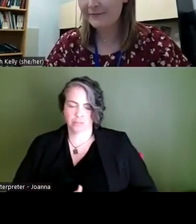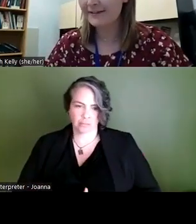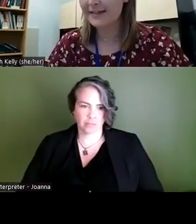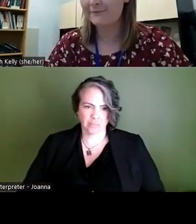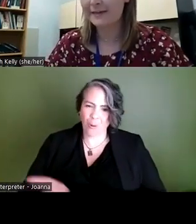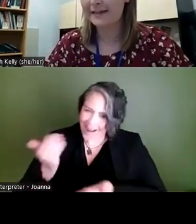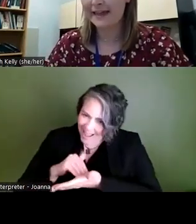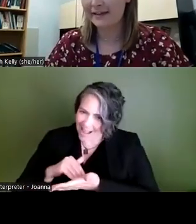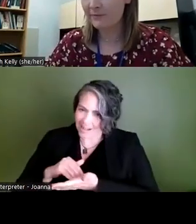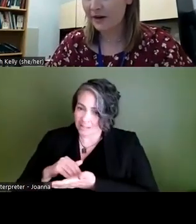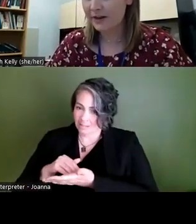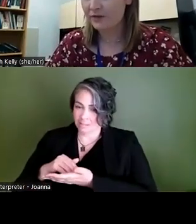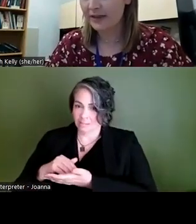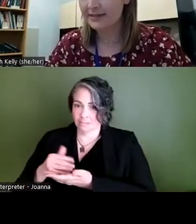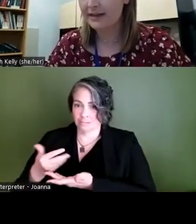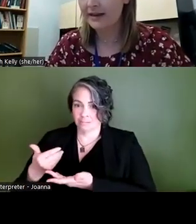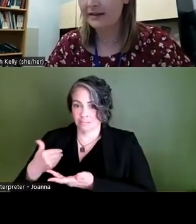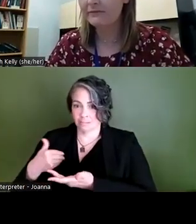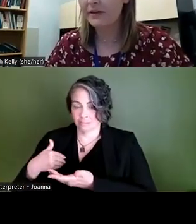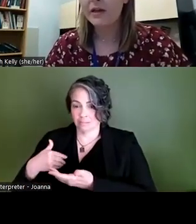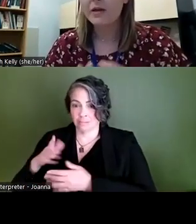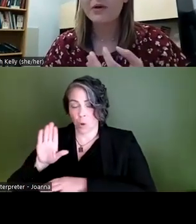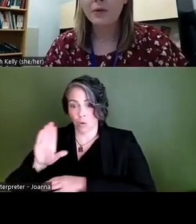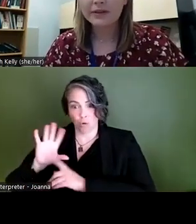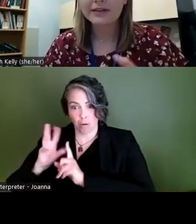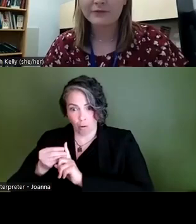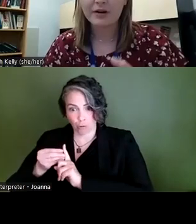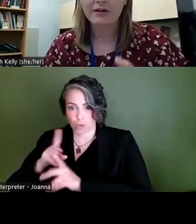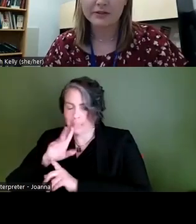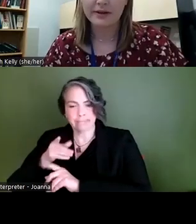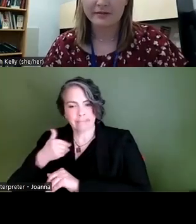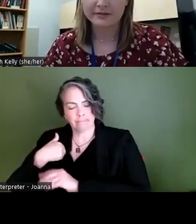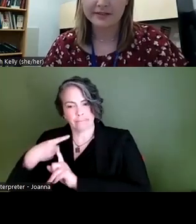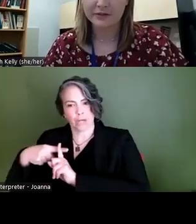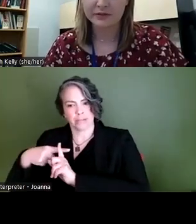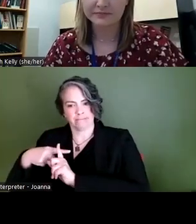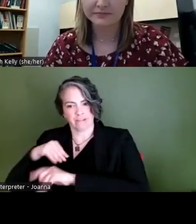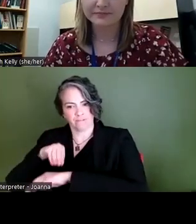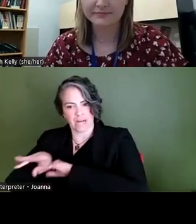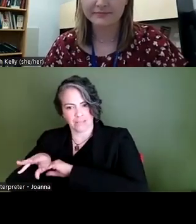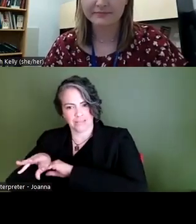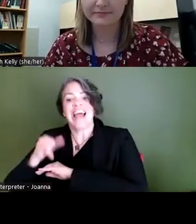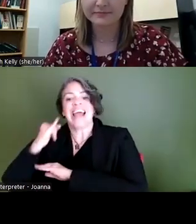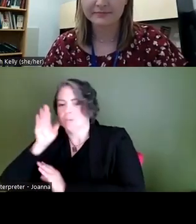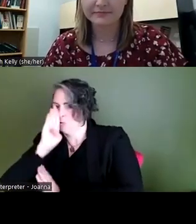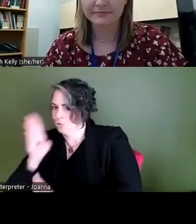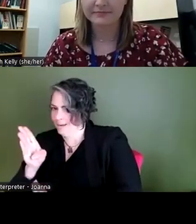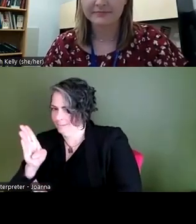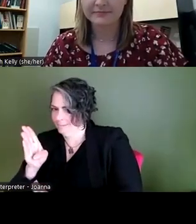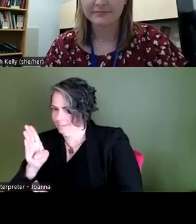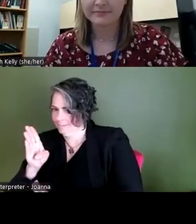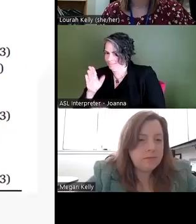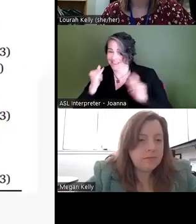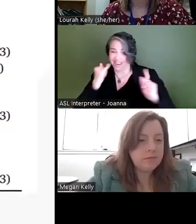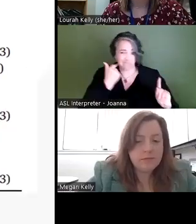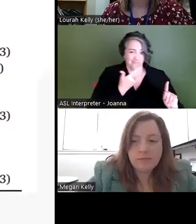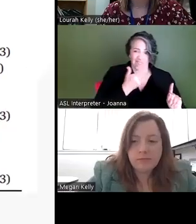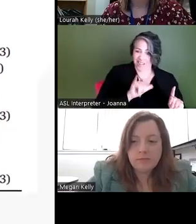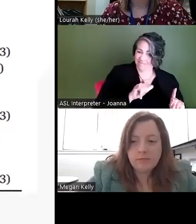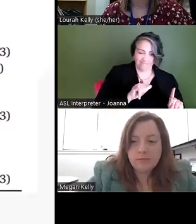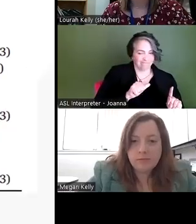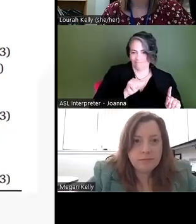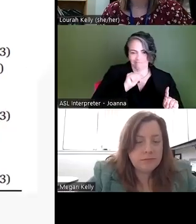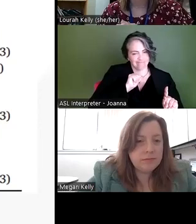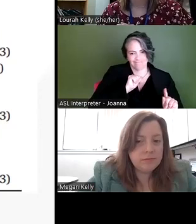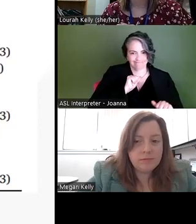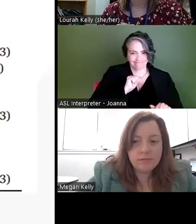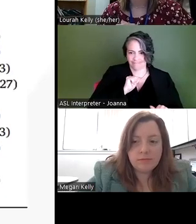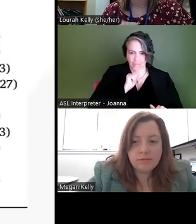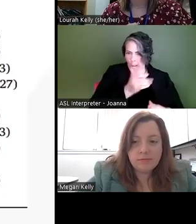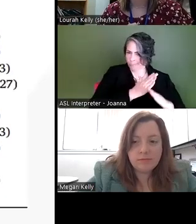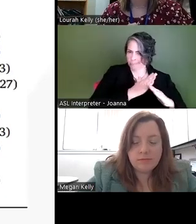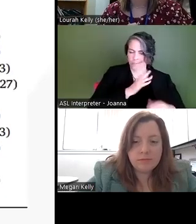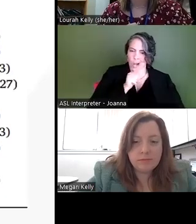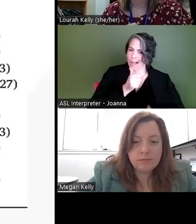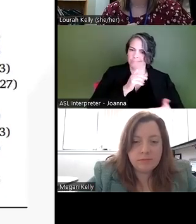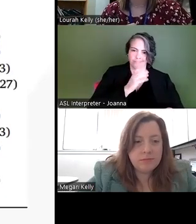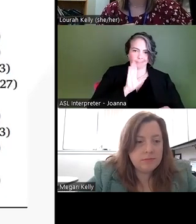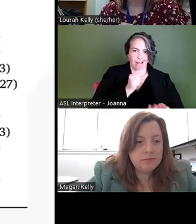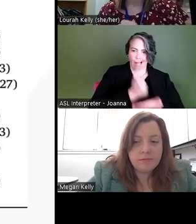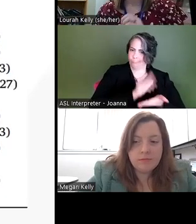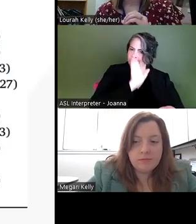effect of being Native American or Alaska Native, but only if you are also heterosexual.